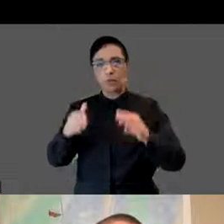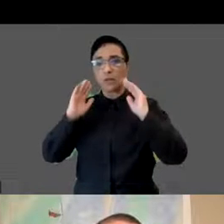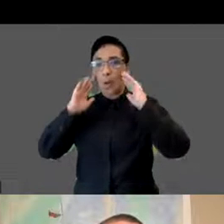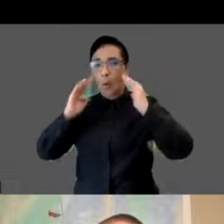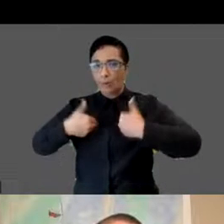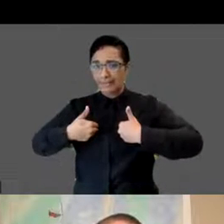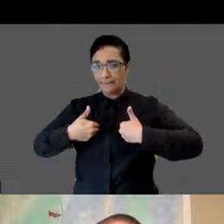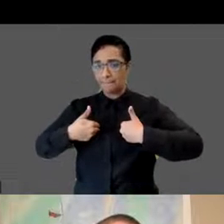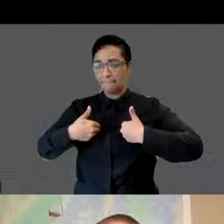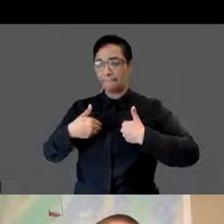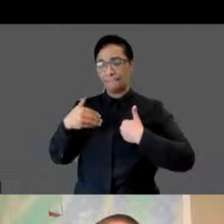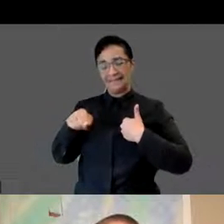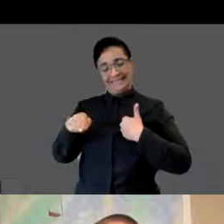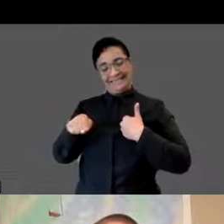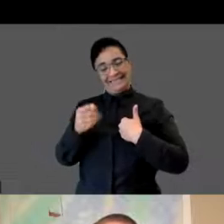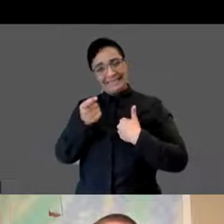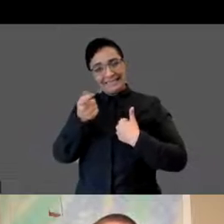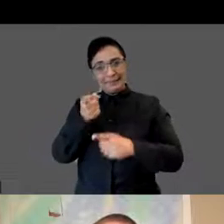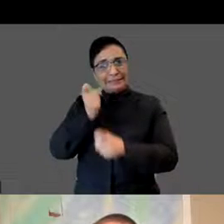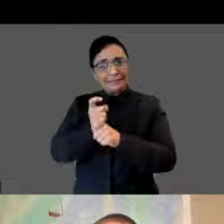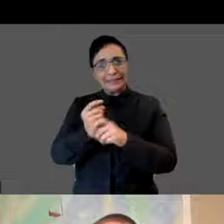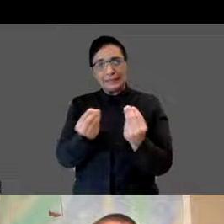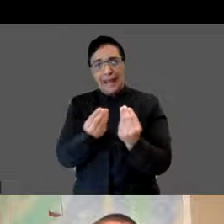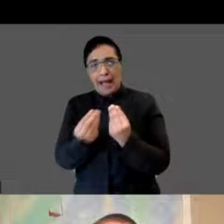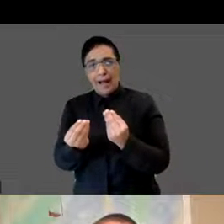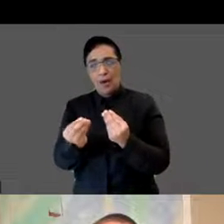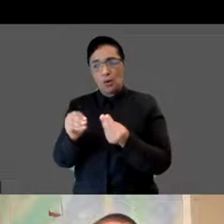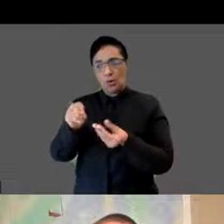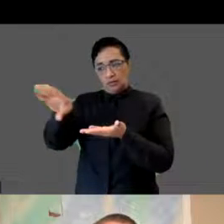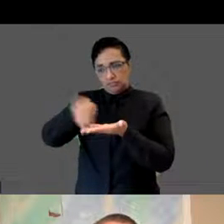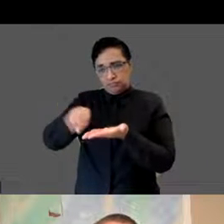example, it's a bit more difficult to capture at the moment with the Washington Group.